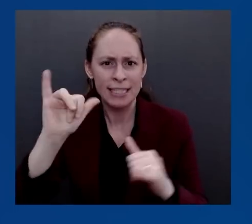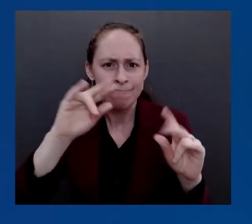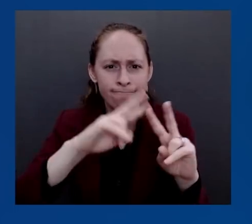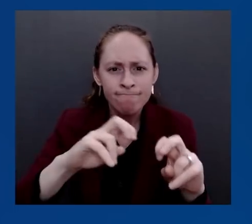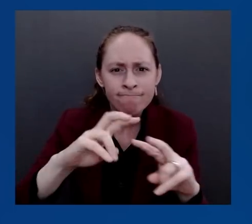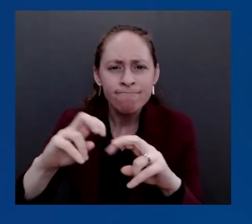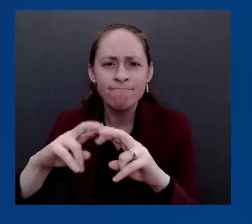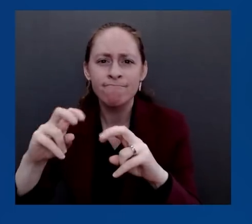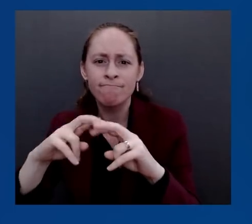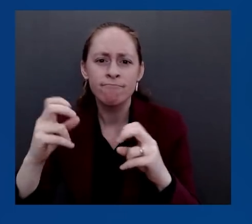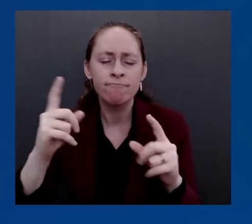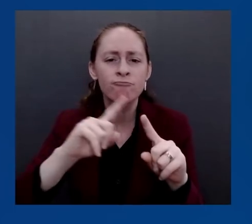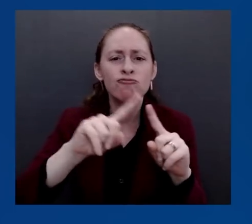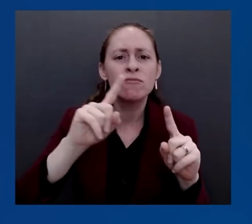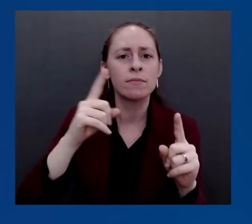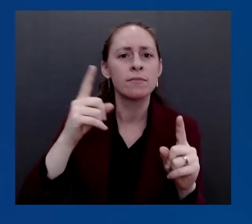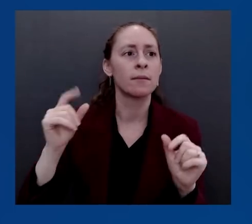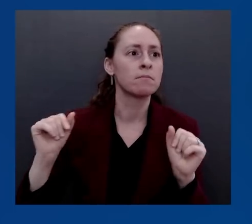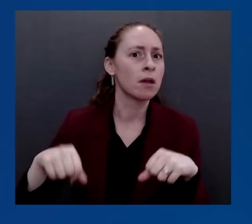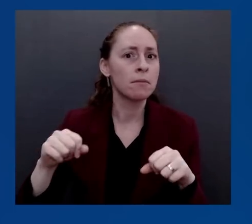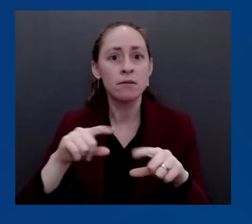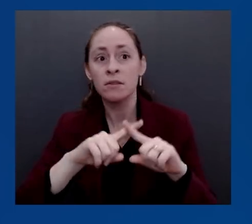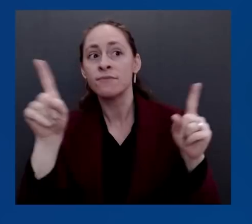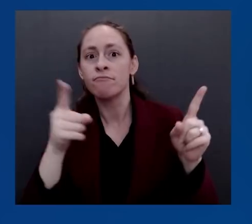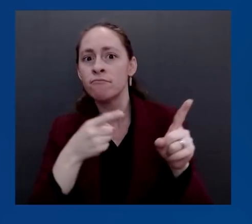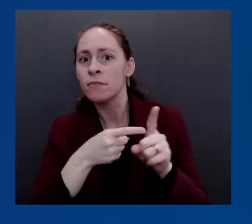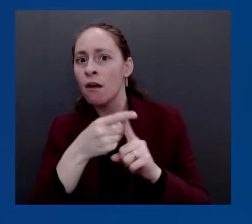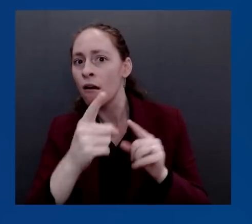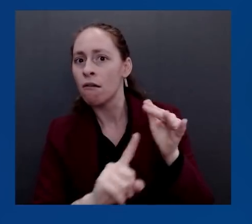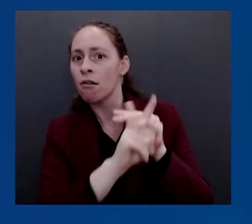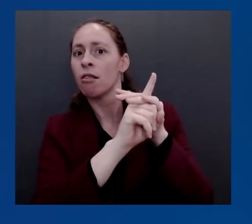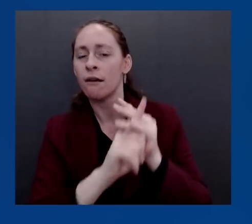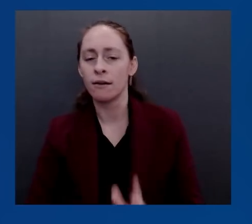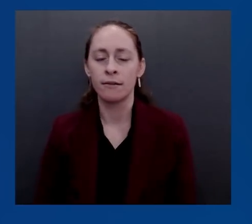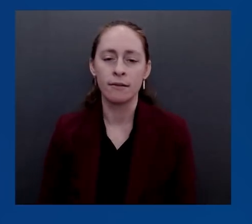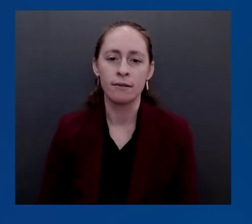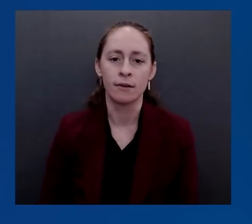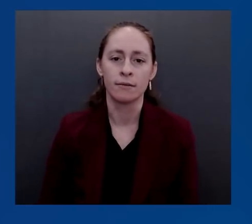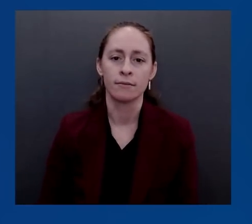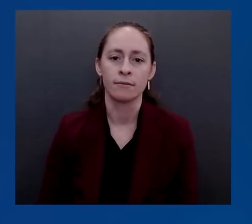at little or no cost, so they continue -- so that they continue to be free at convenient locations